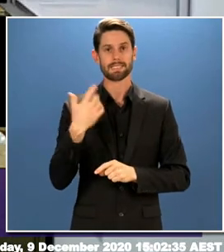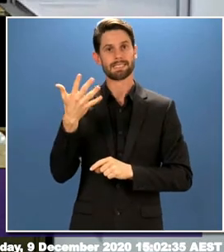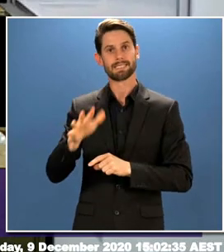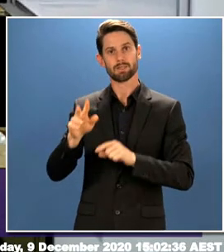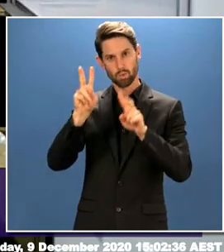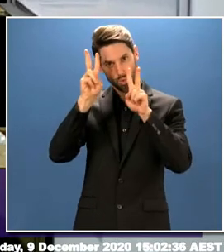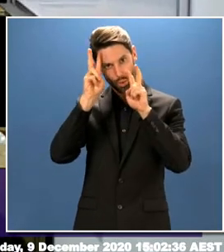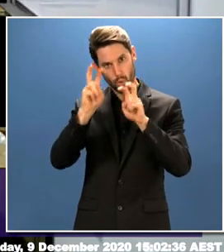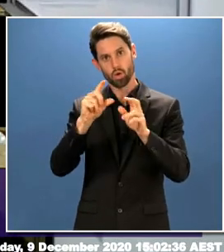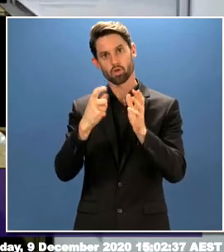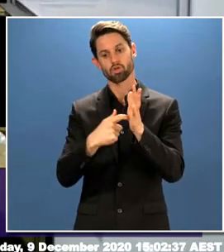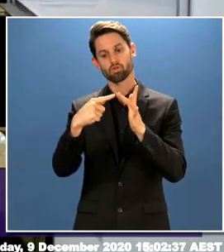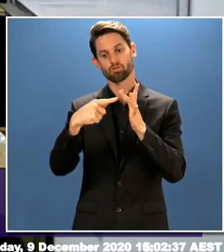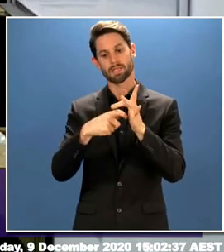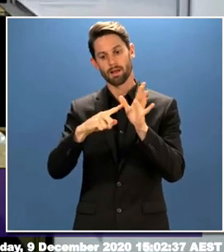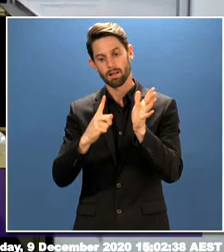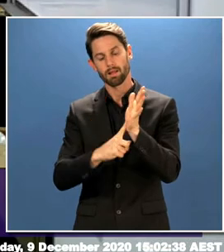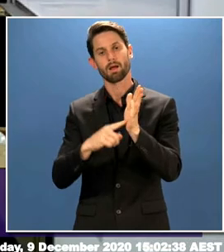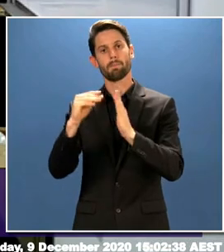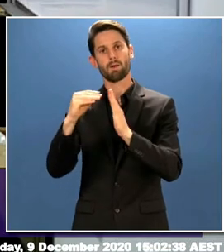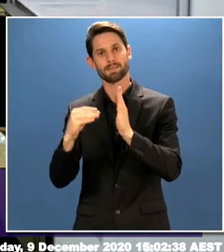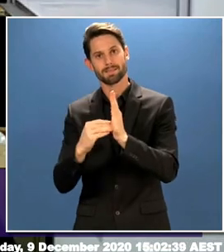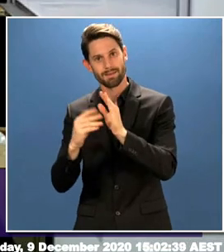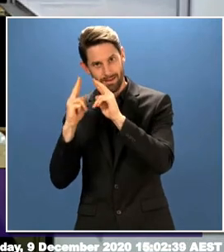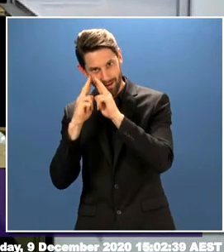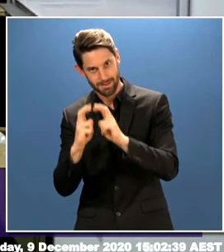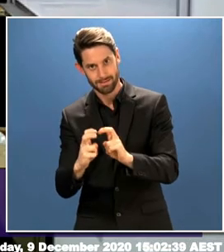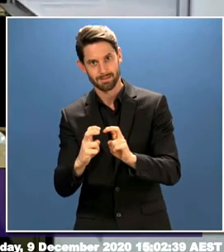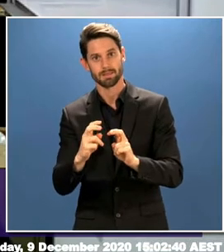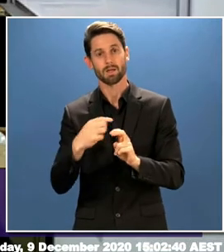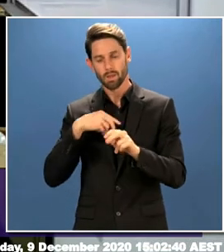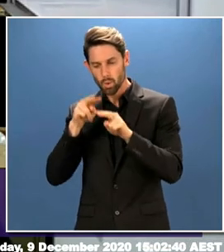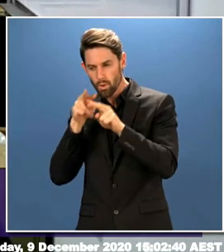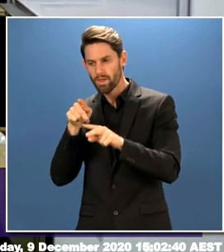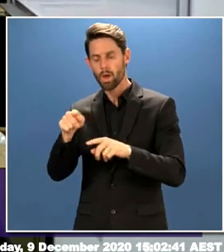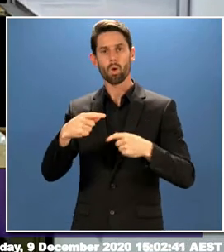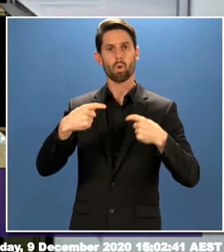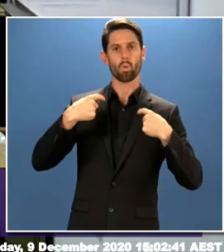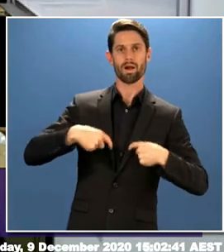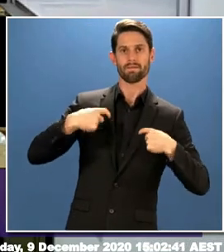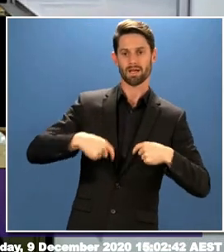what we could. And looked at the welfare-to-work policy, which has probably come up quite a bit,